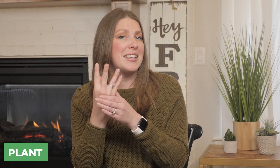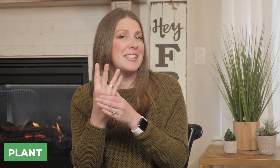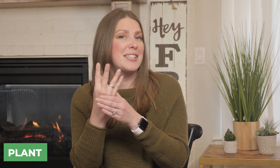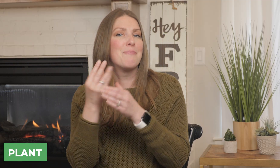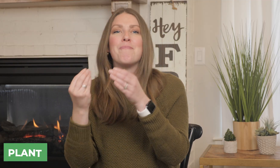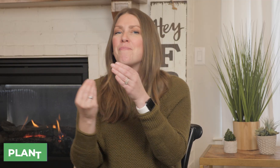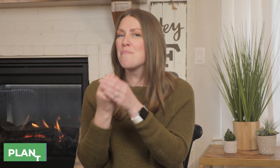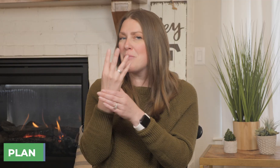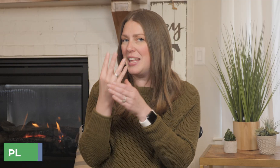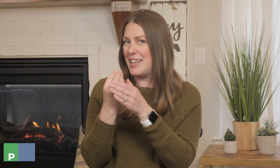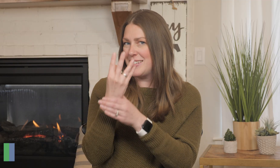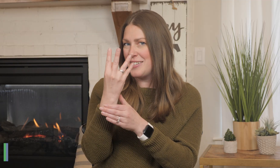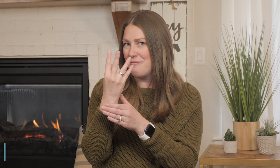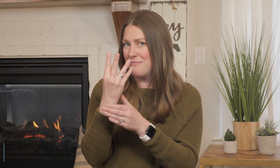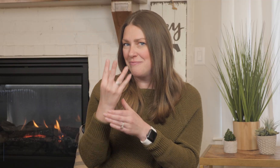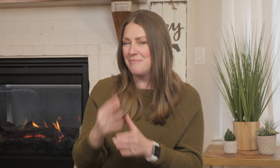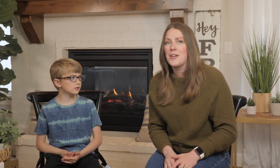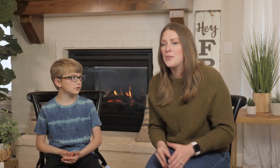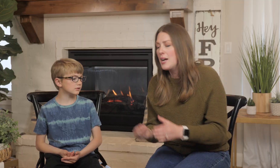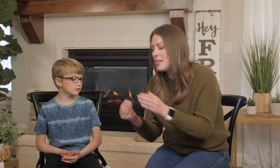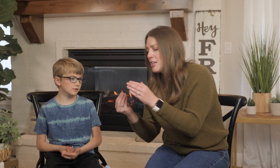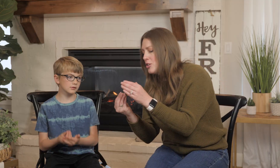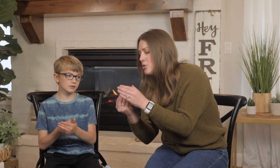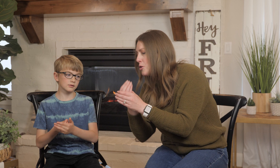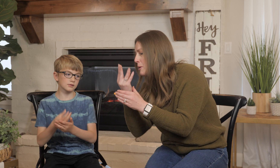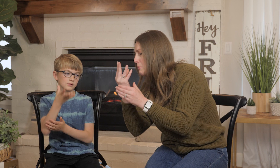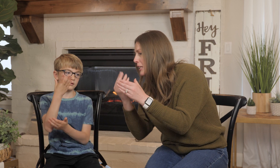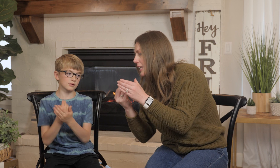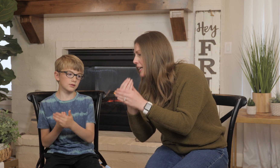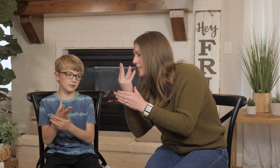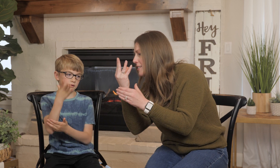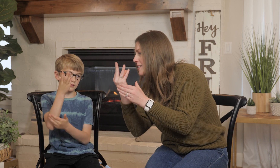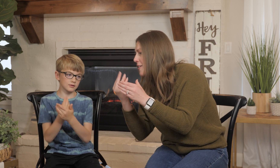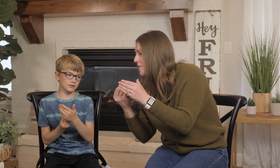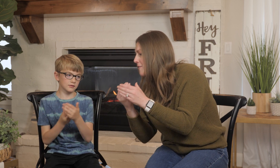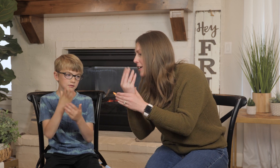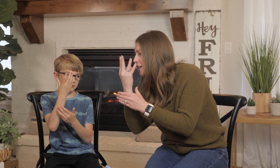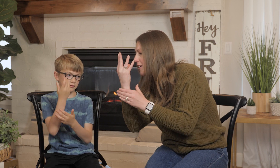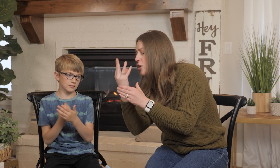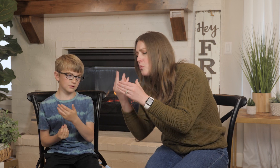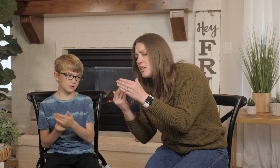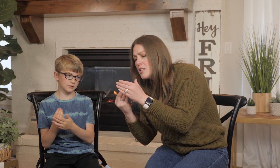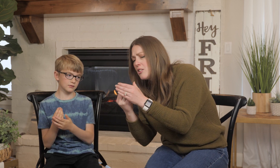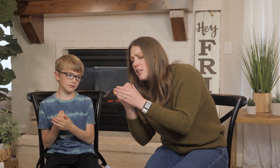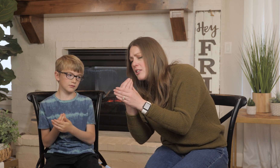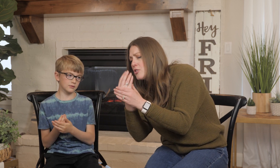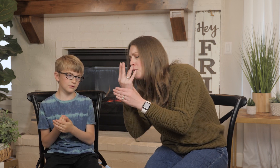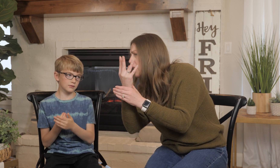sentence, plant. All right, can you show me plants? Very good, what does it look like they're doing?